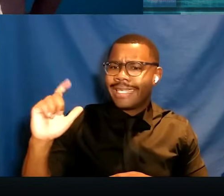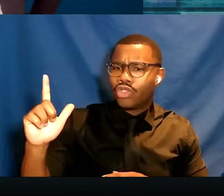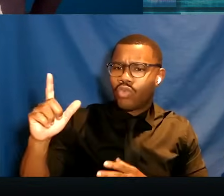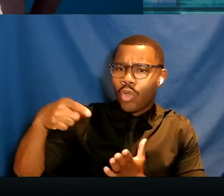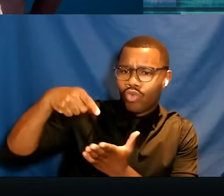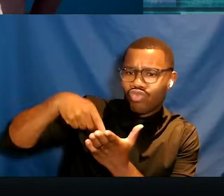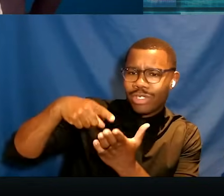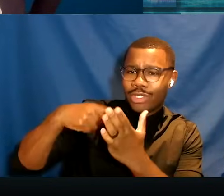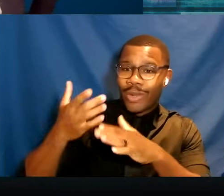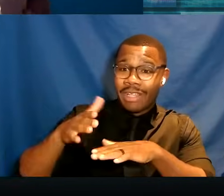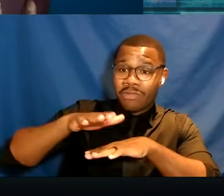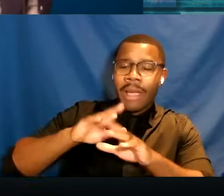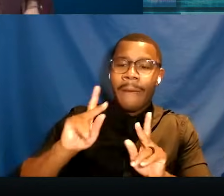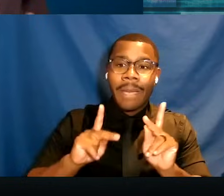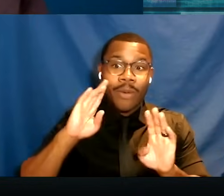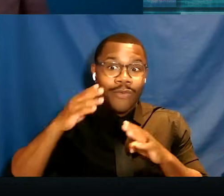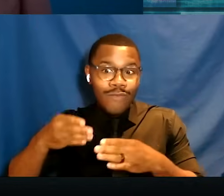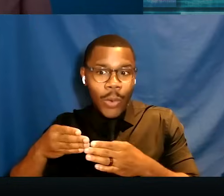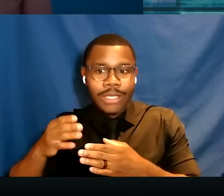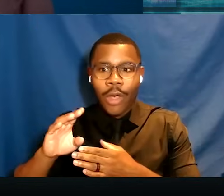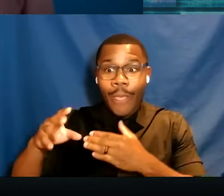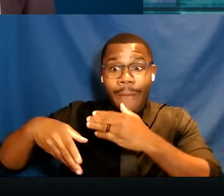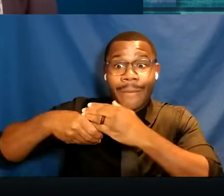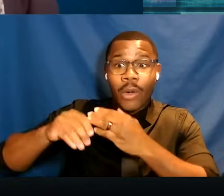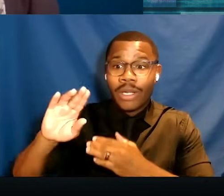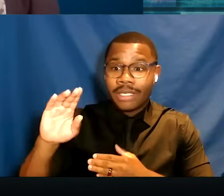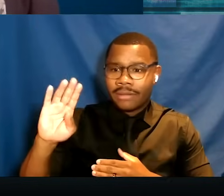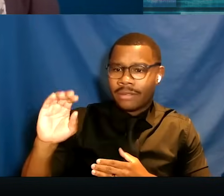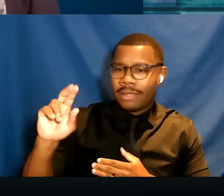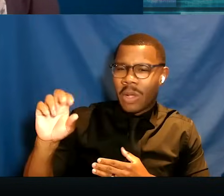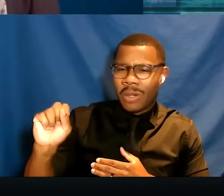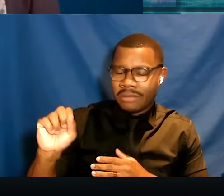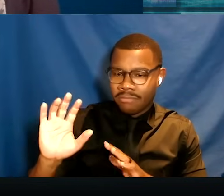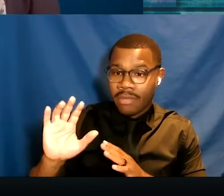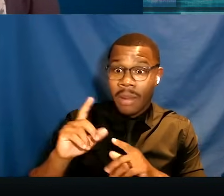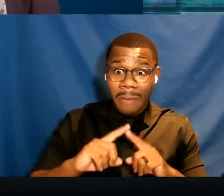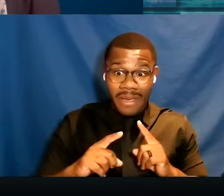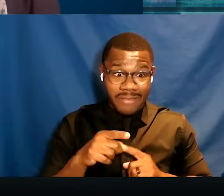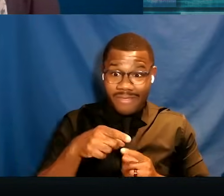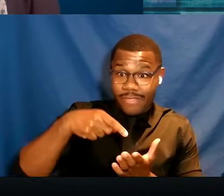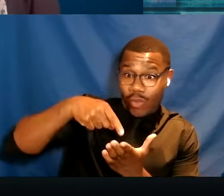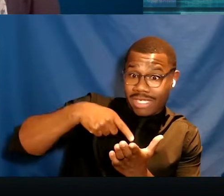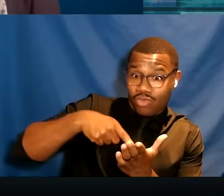the streaming bonus money and the fund, et cetera, but the increase in streaming residuals is enormous. I mean, it's a lot,